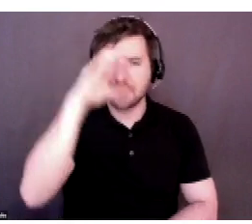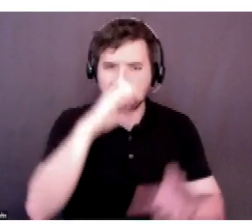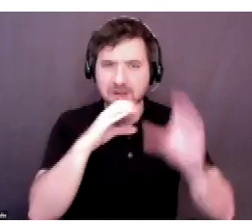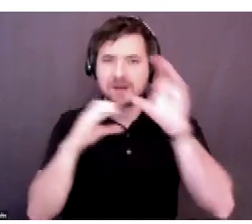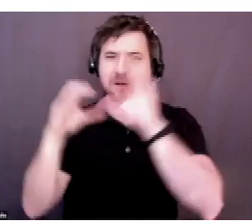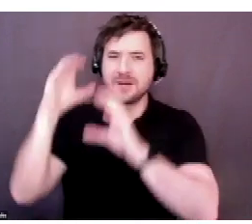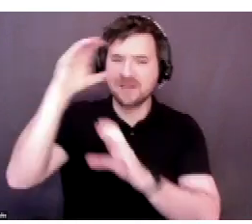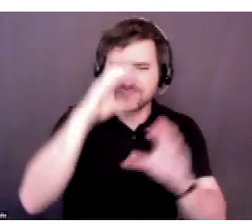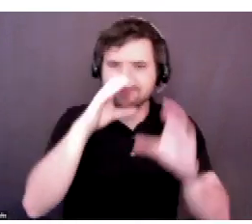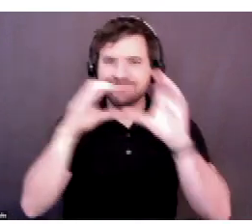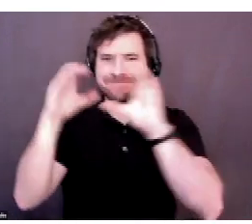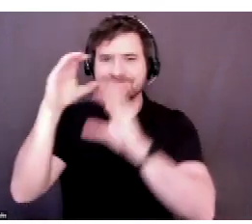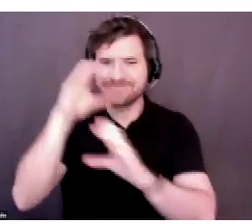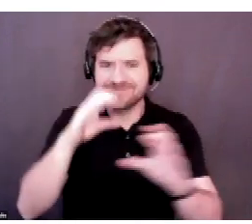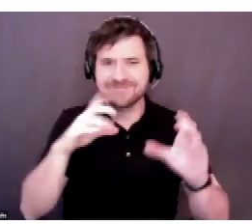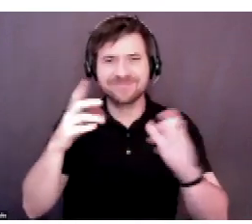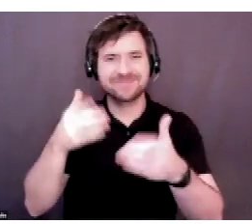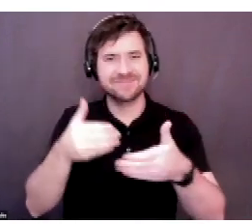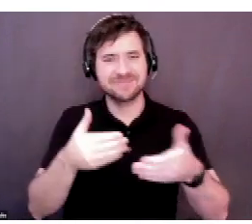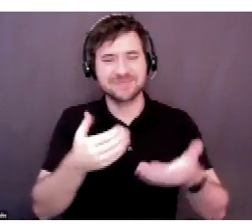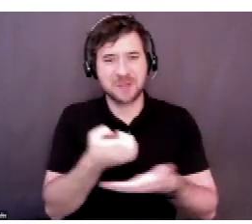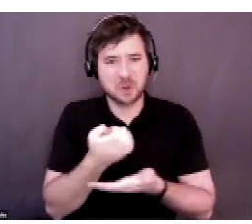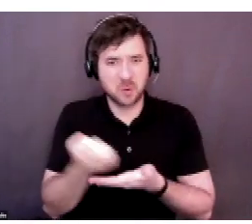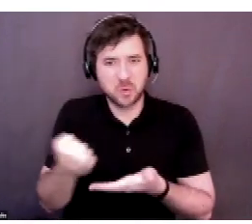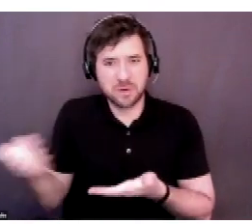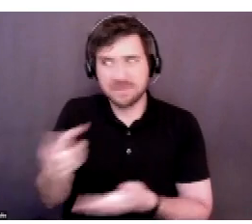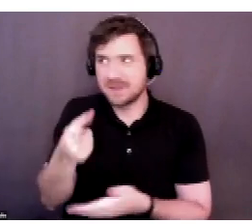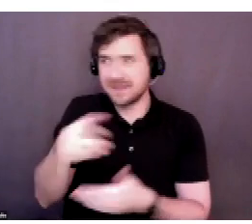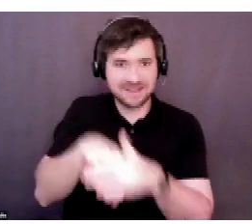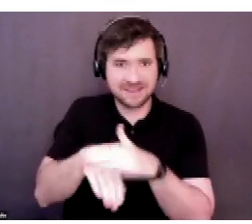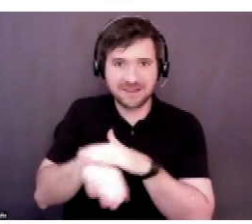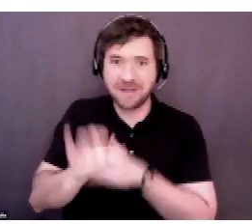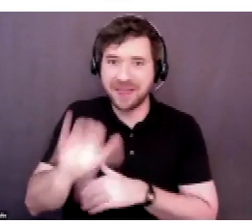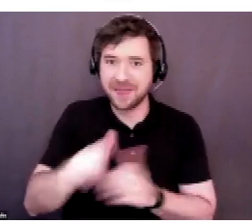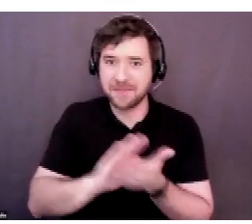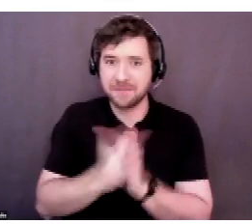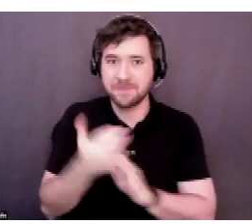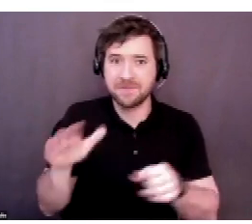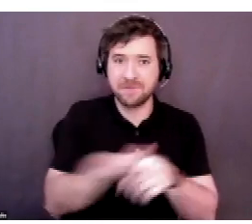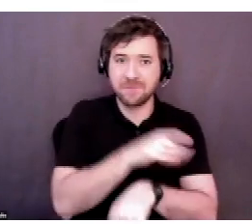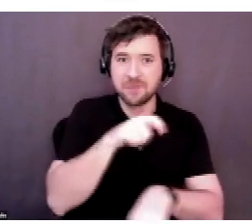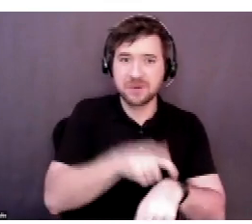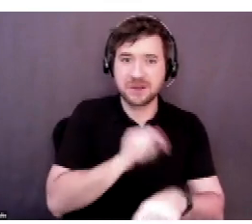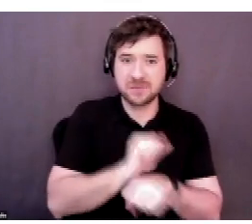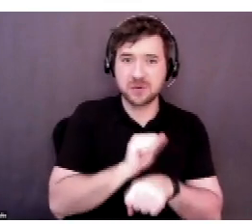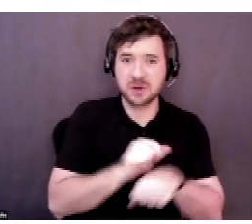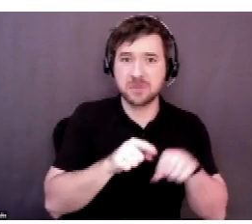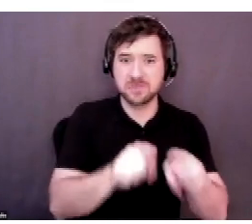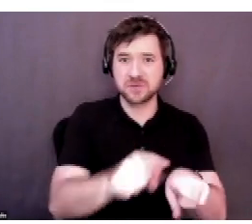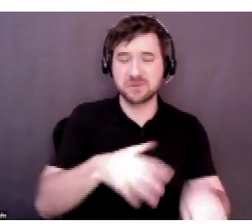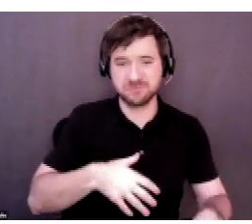that was almost my full time job during my pregnancy. And here's a picture of my daughter.